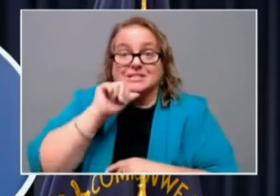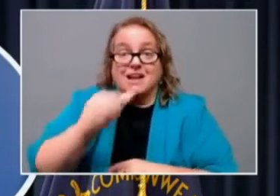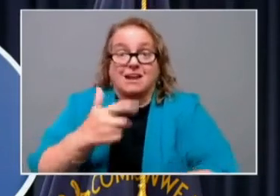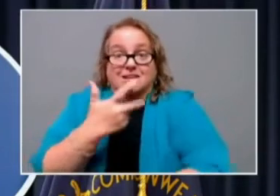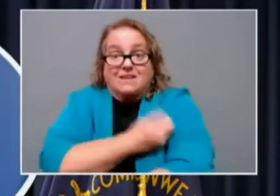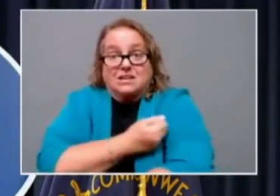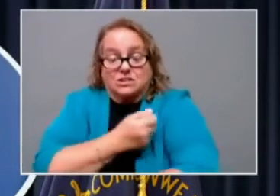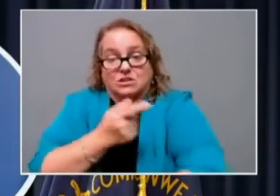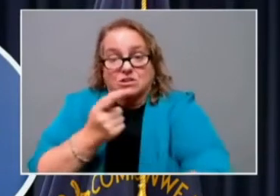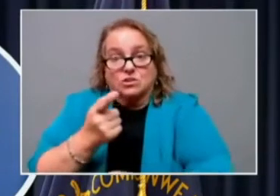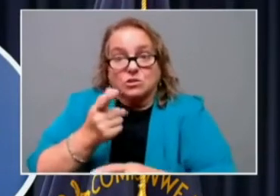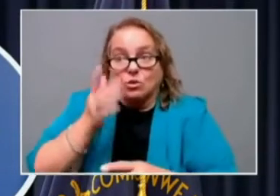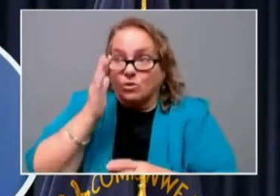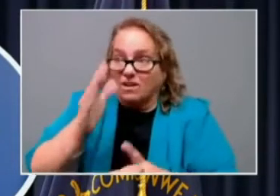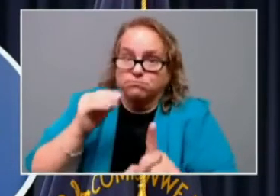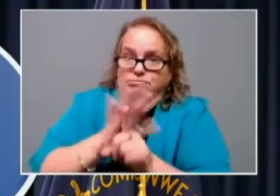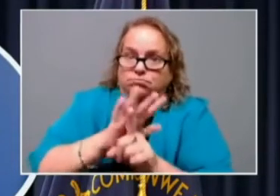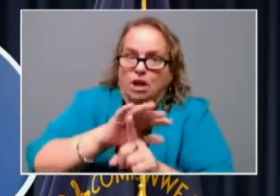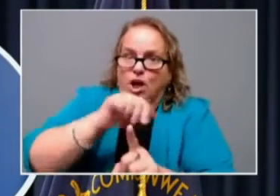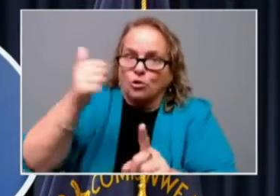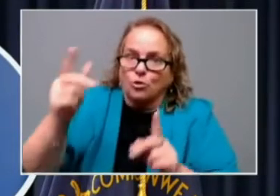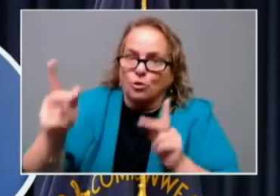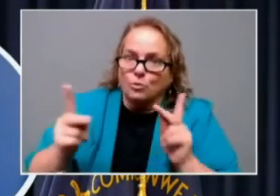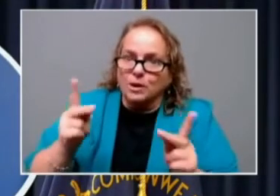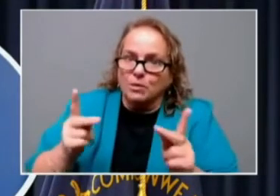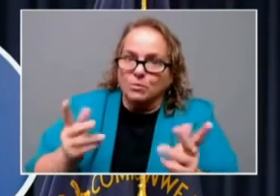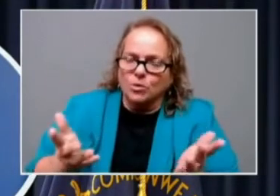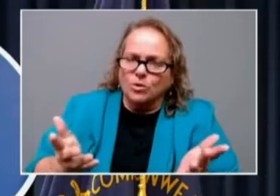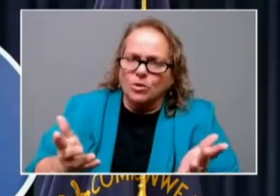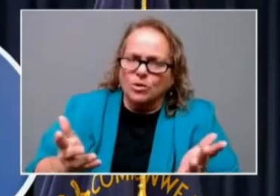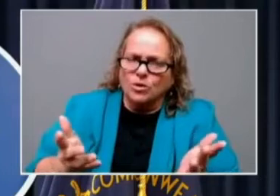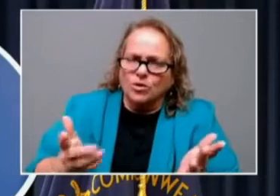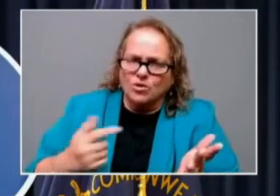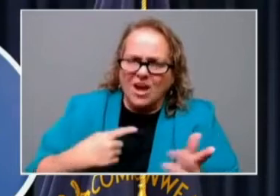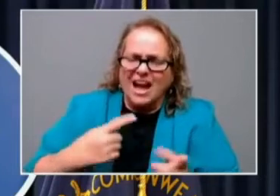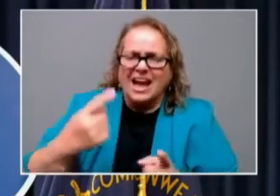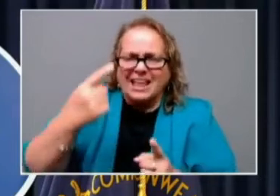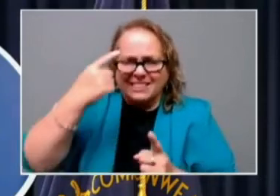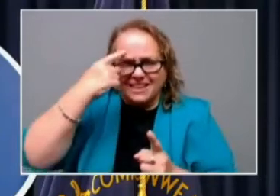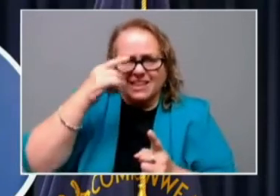of, of the workforce. And so I think the controversy that comes around it is